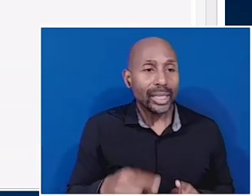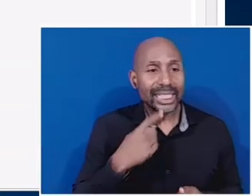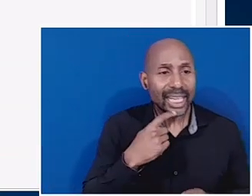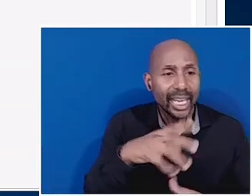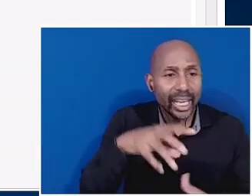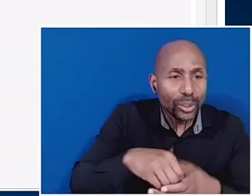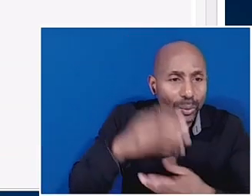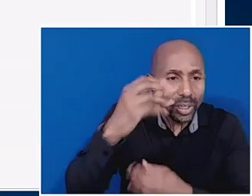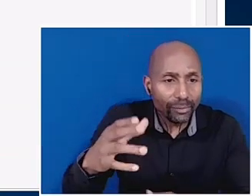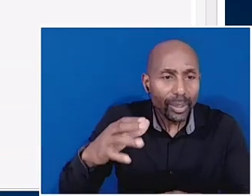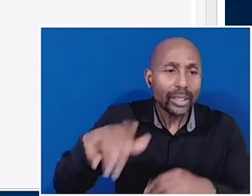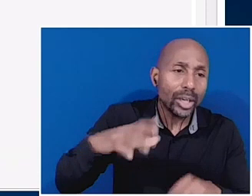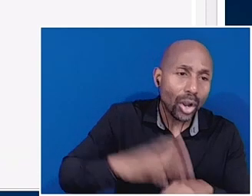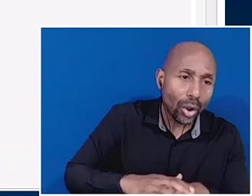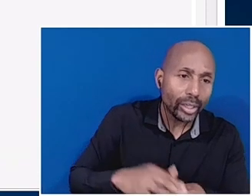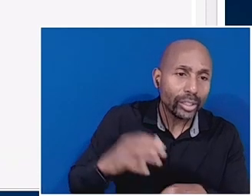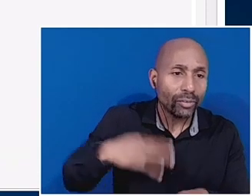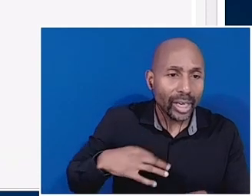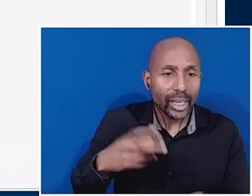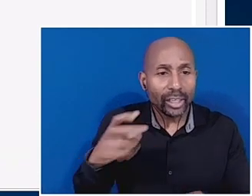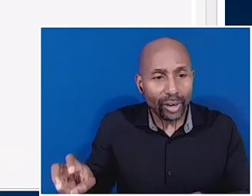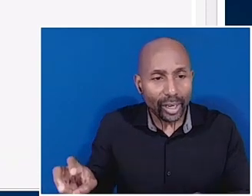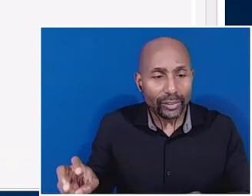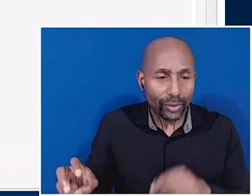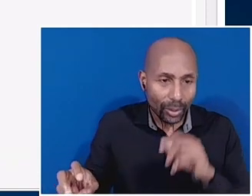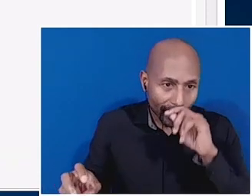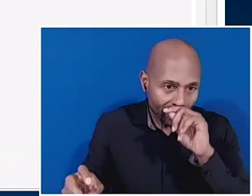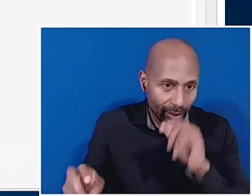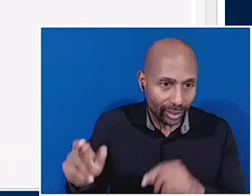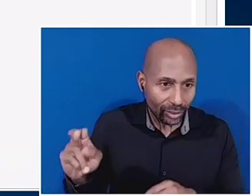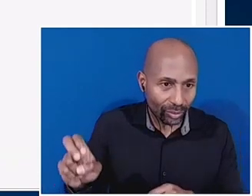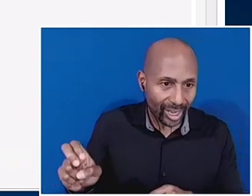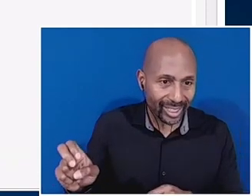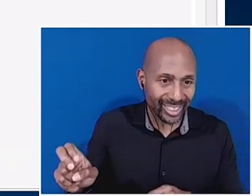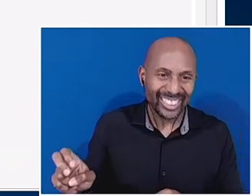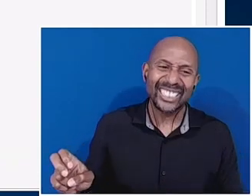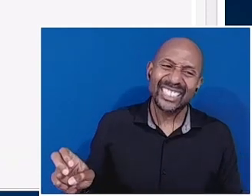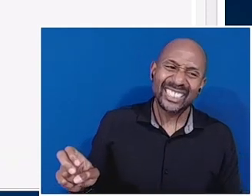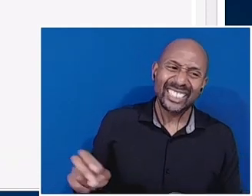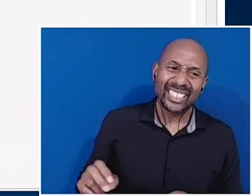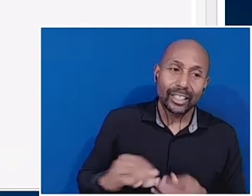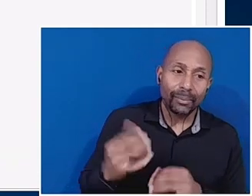rates would require us to define that much better than it is here. So that's all.